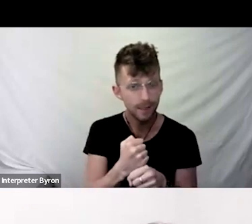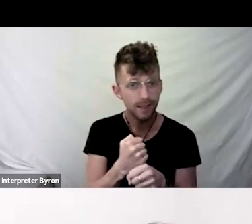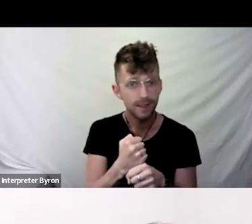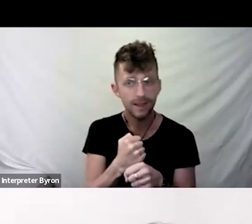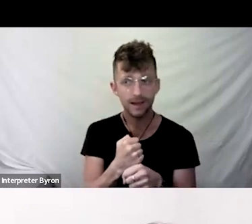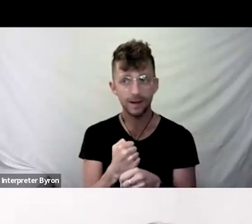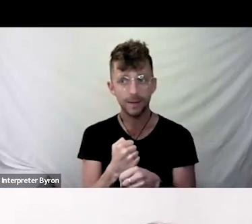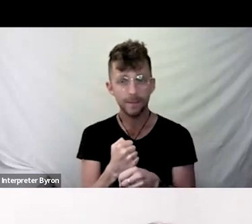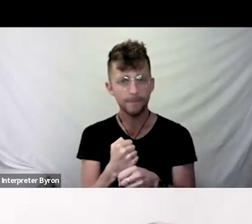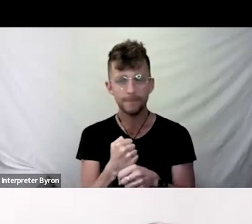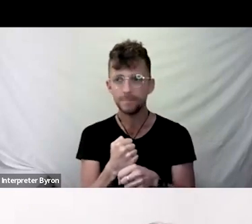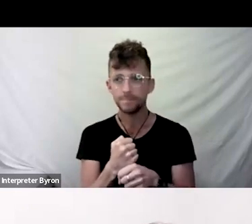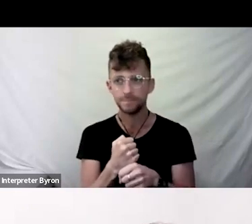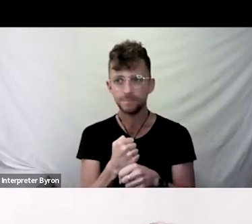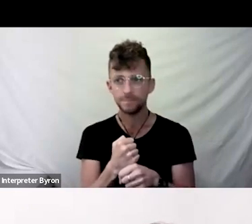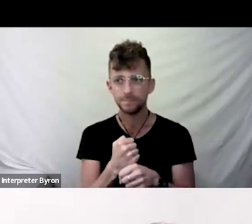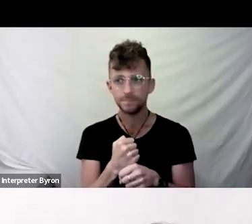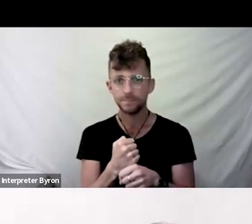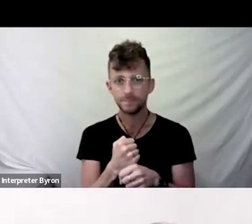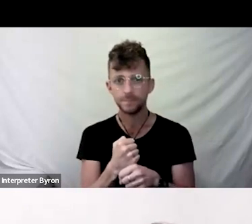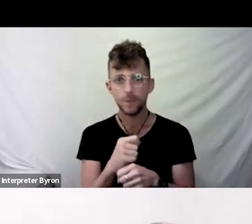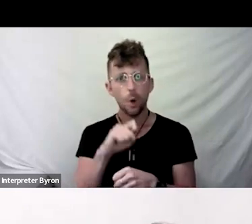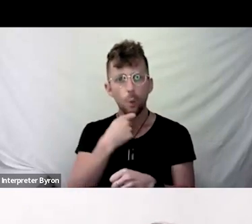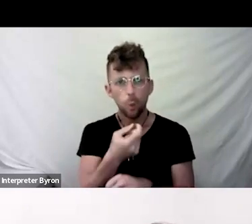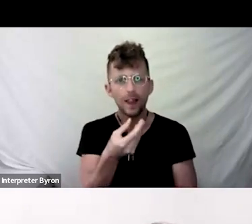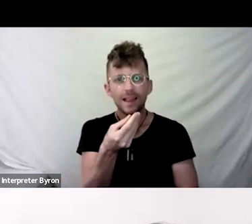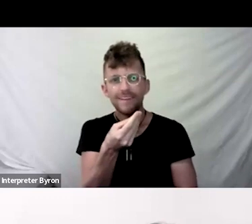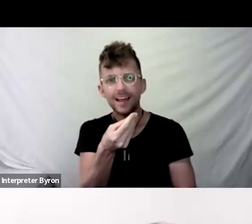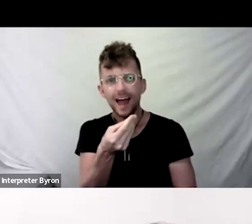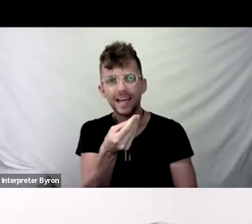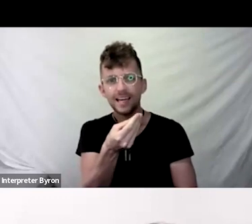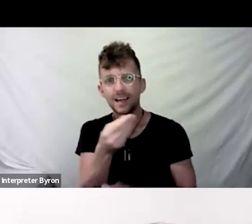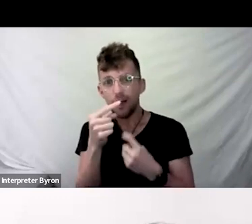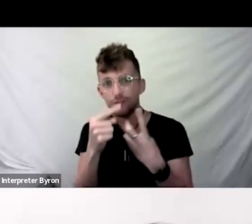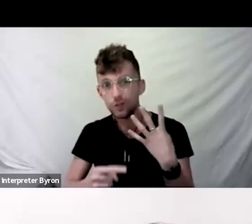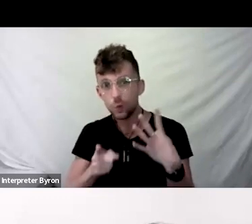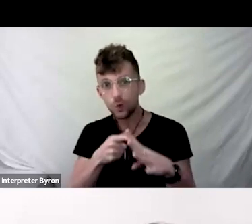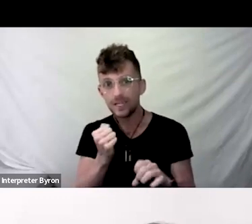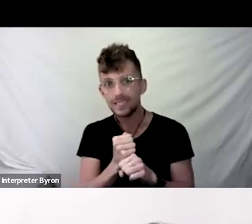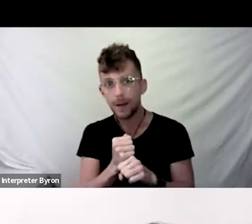I might just lump a few together and then maybe you could address them a bit together,